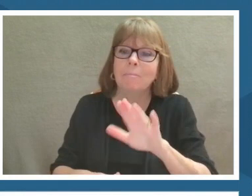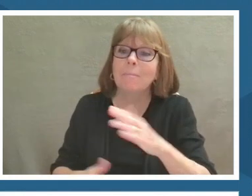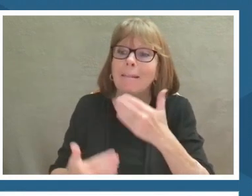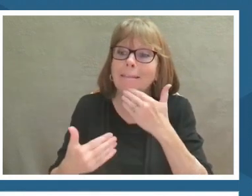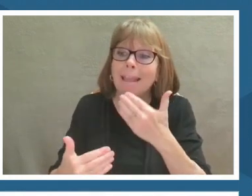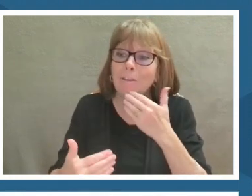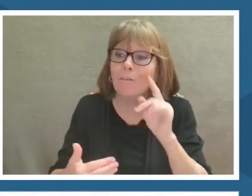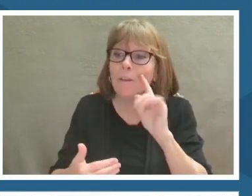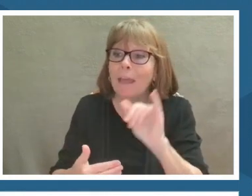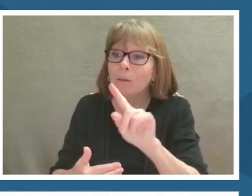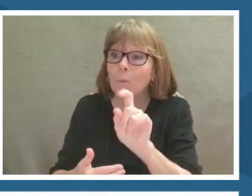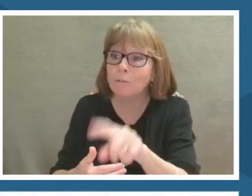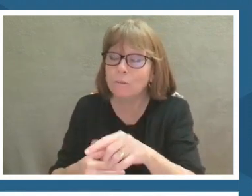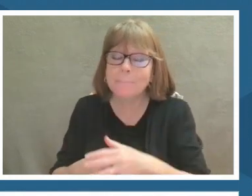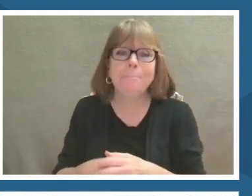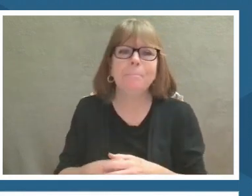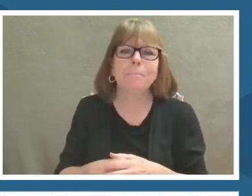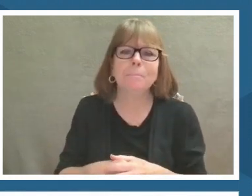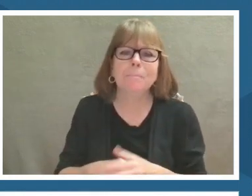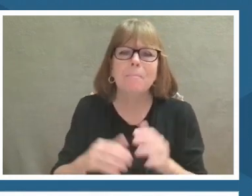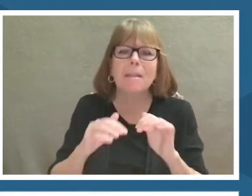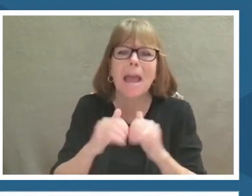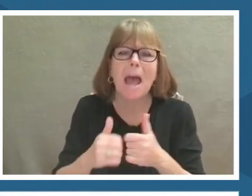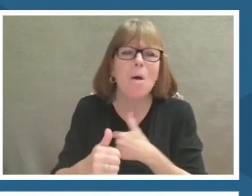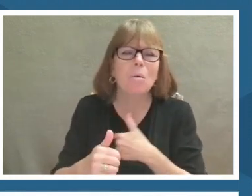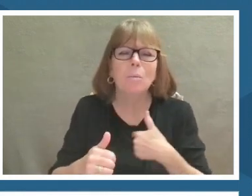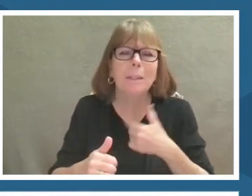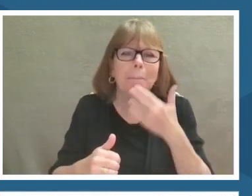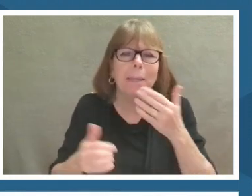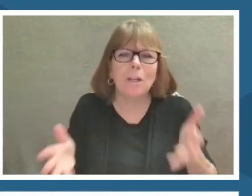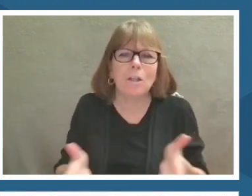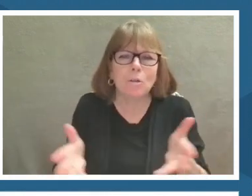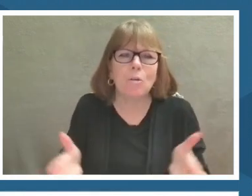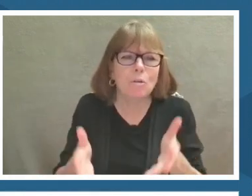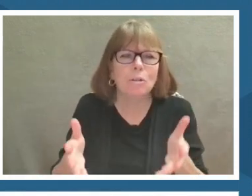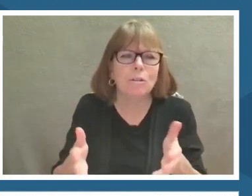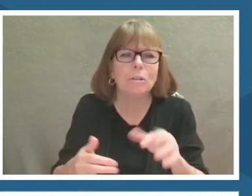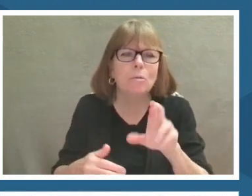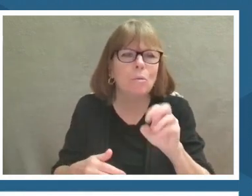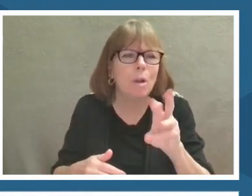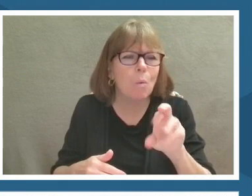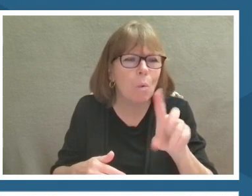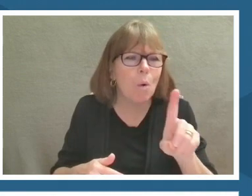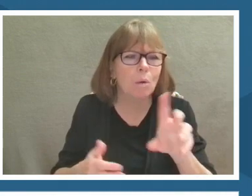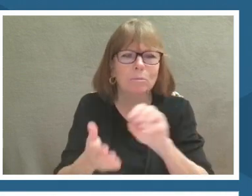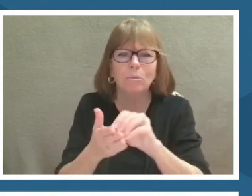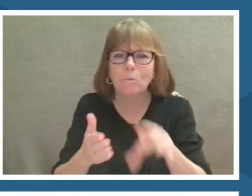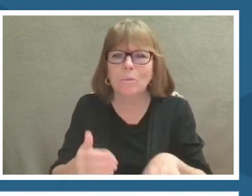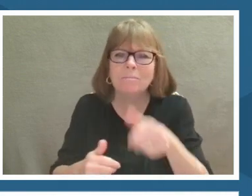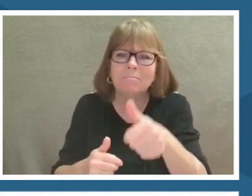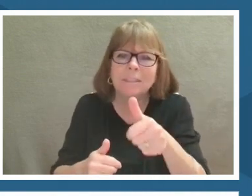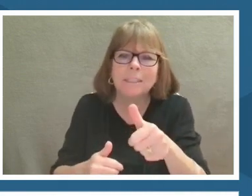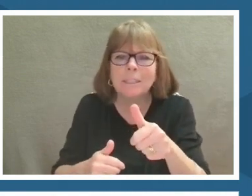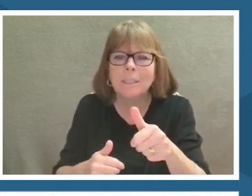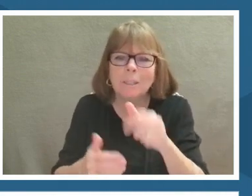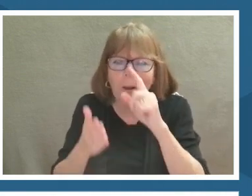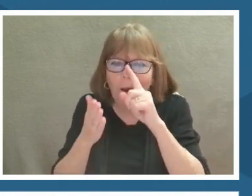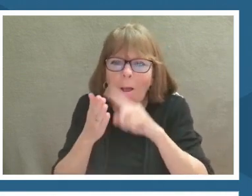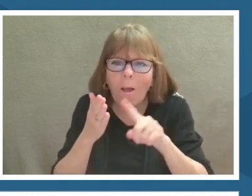question reads how can we better encourage and reward students